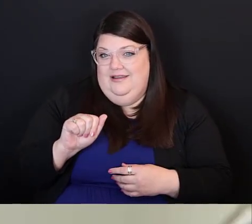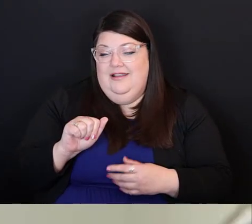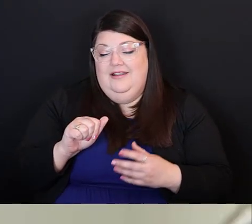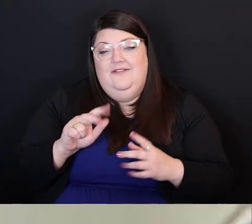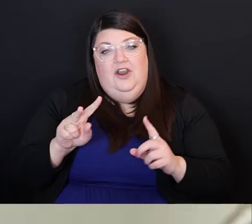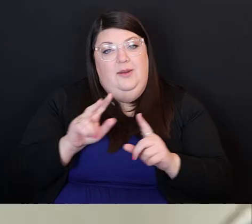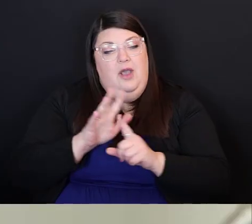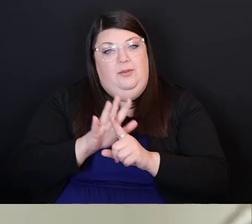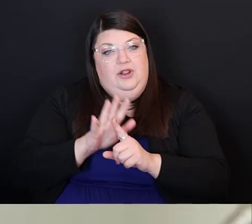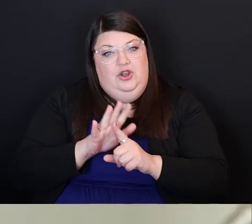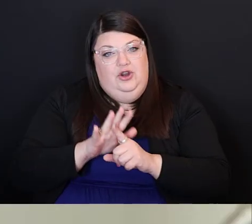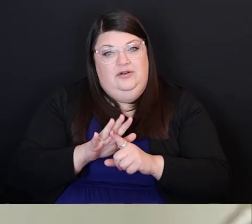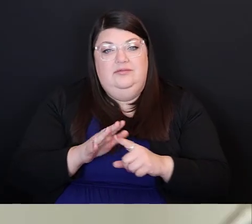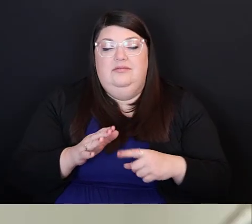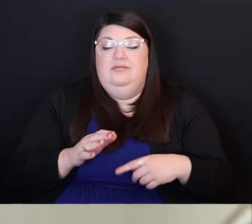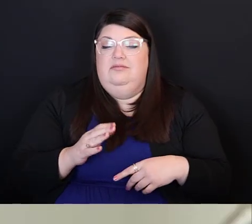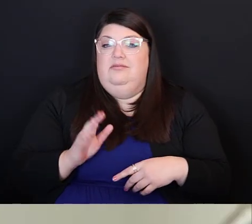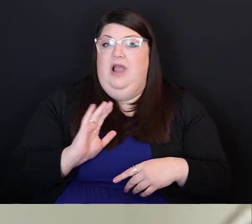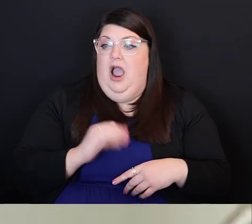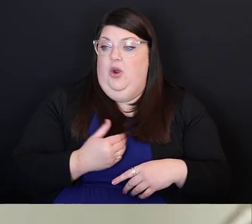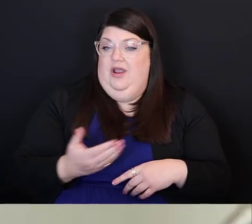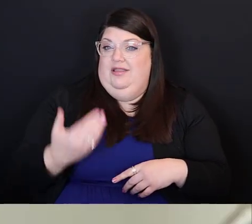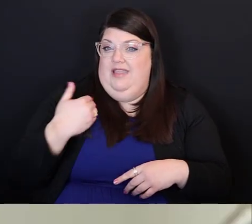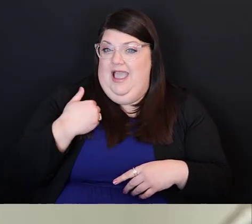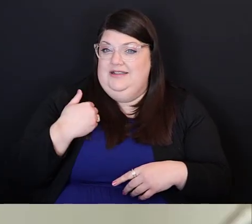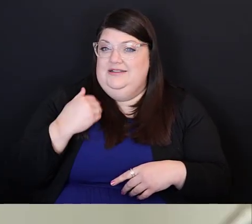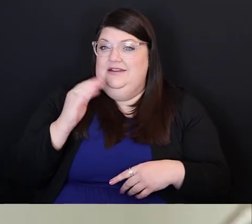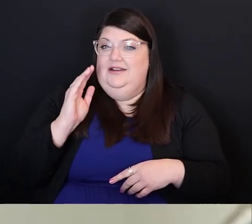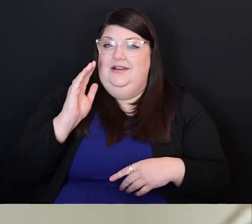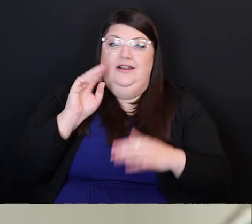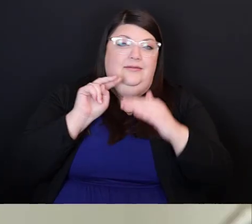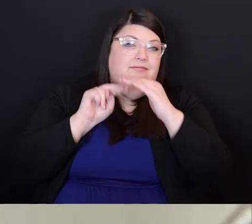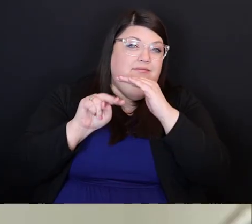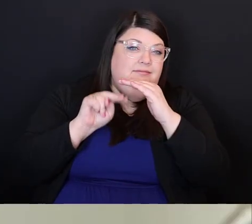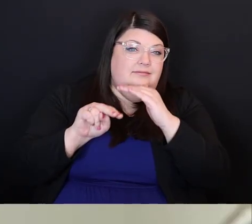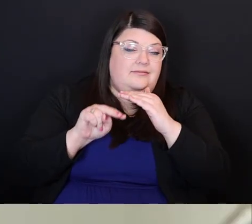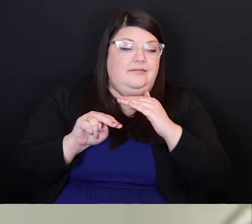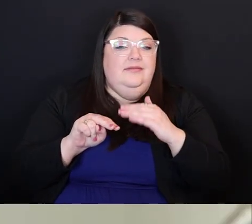Our last forecast found that shipment revenues for the smart home market in the